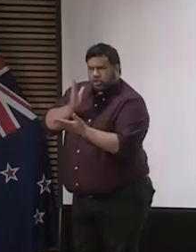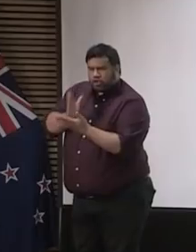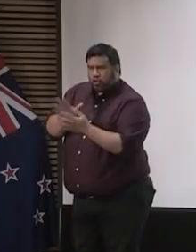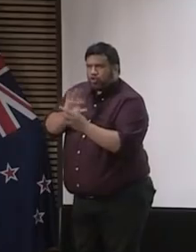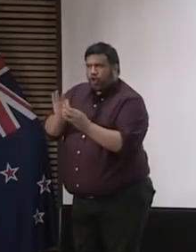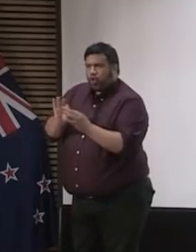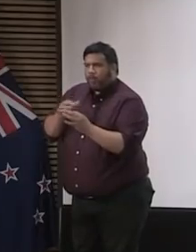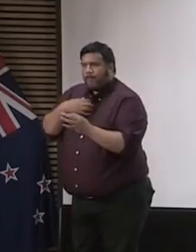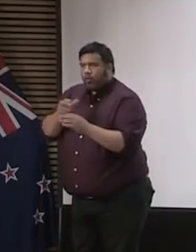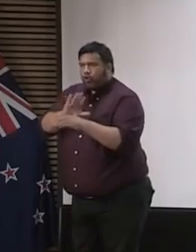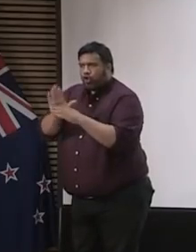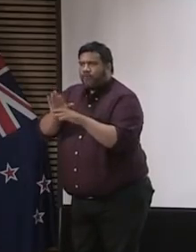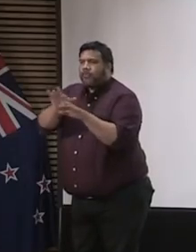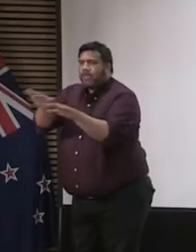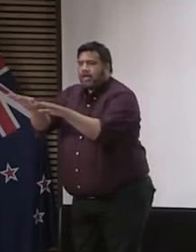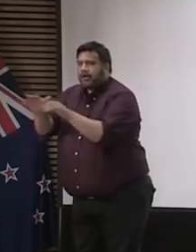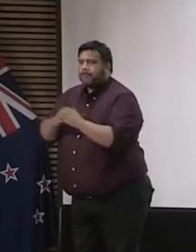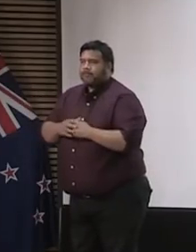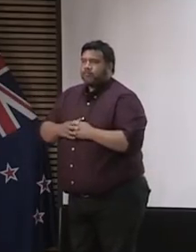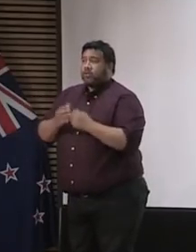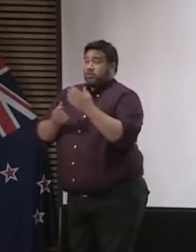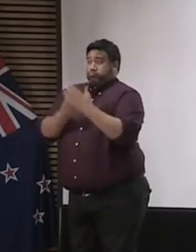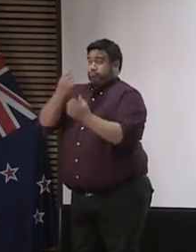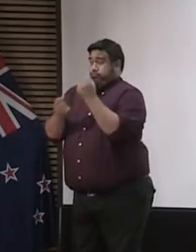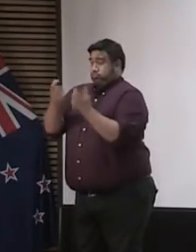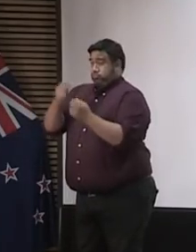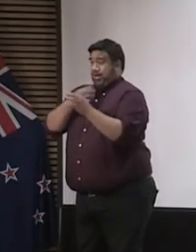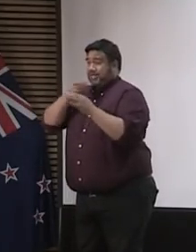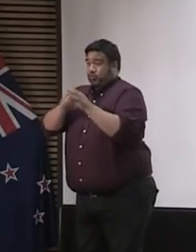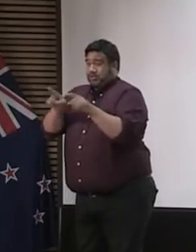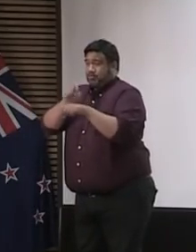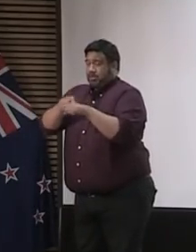There are two mystery caseCas.